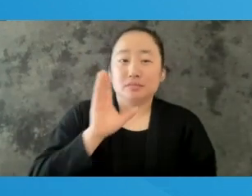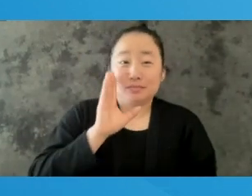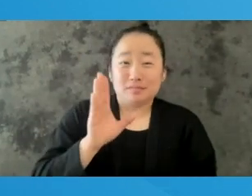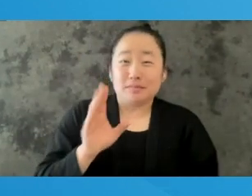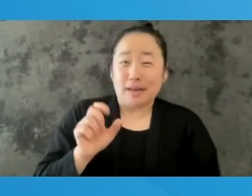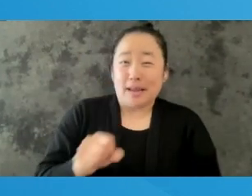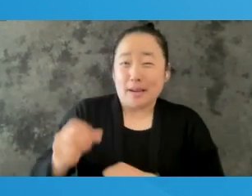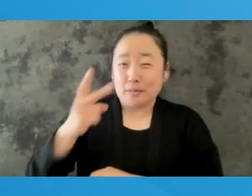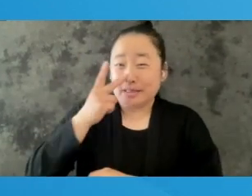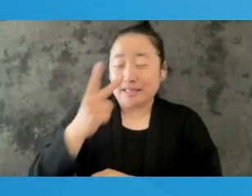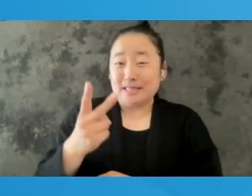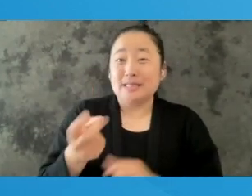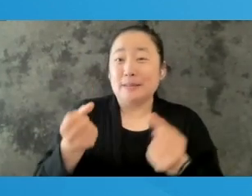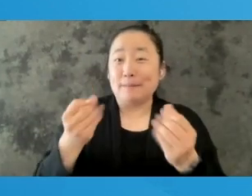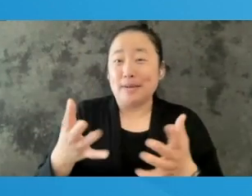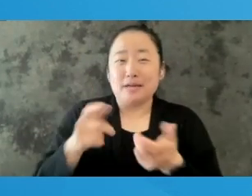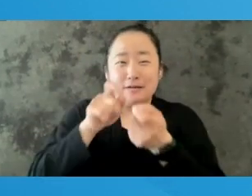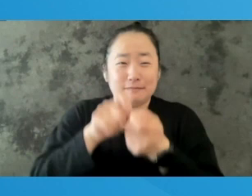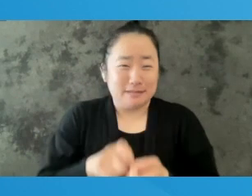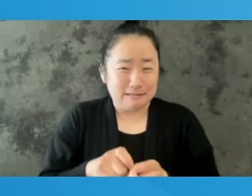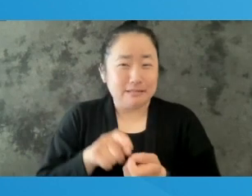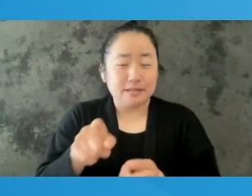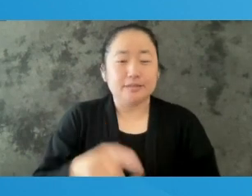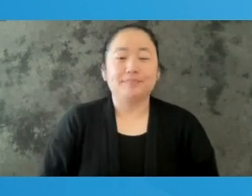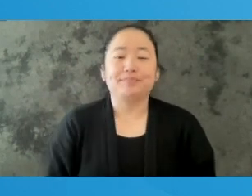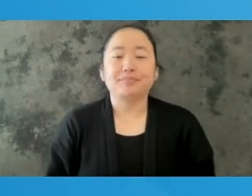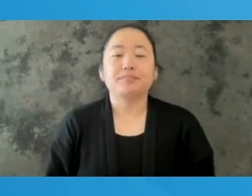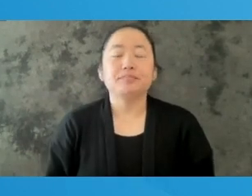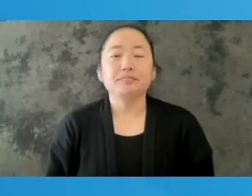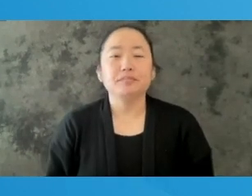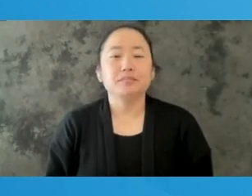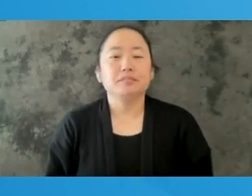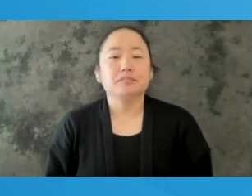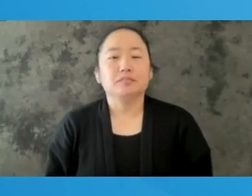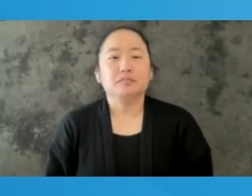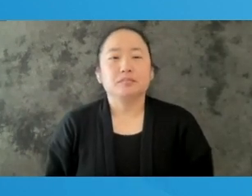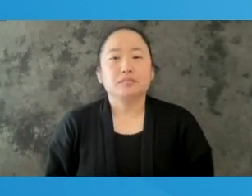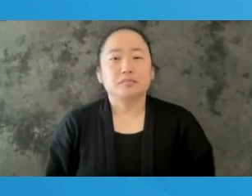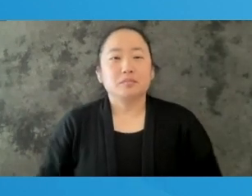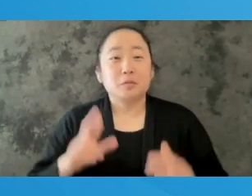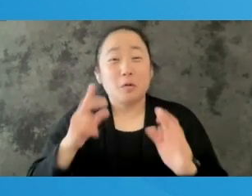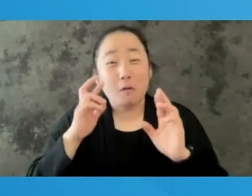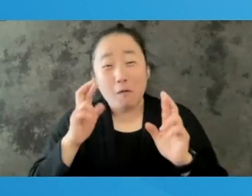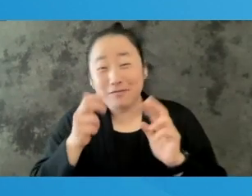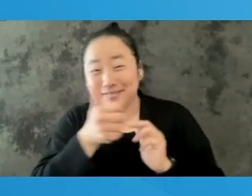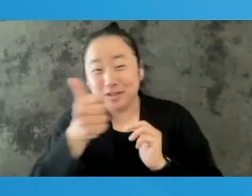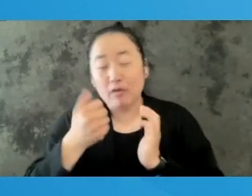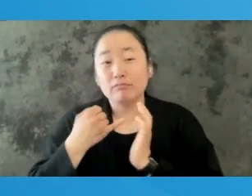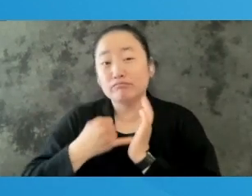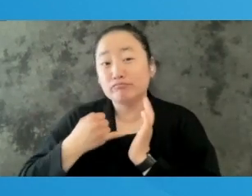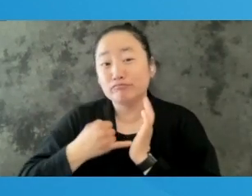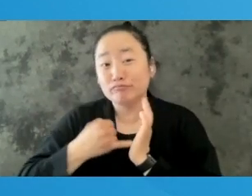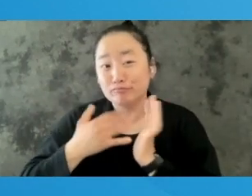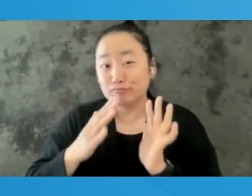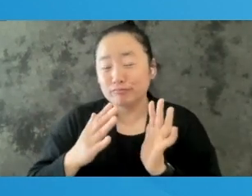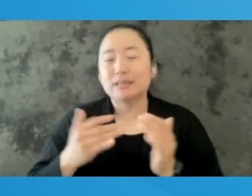Alright. So, I hope you've been doing a bit of sketching. If we go to the next slide.